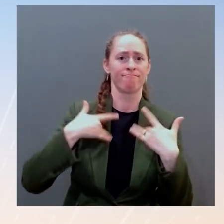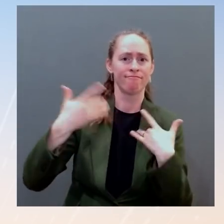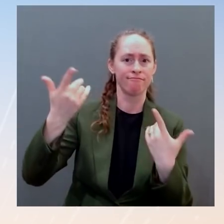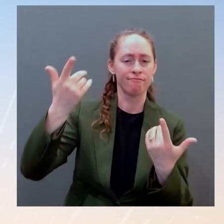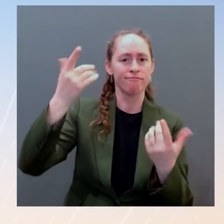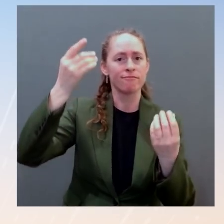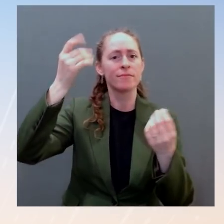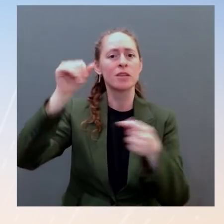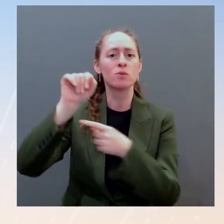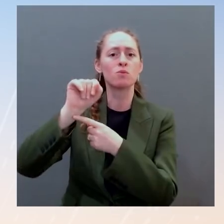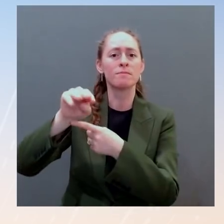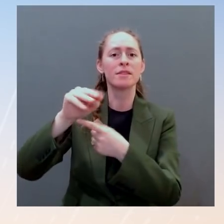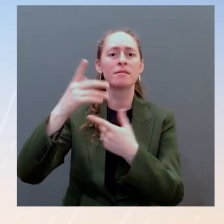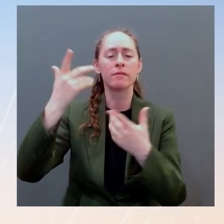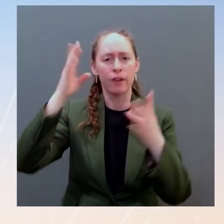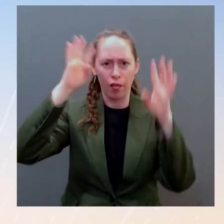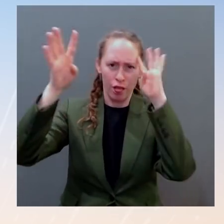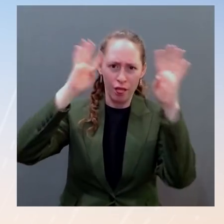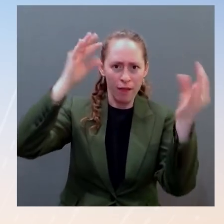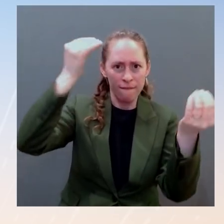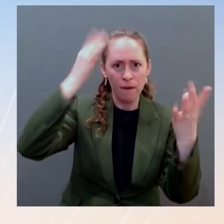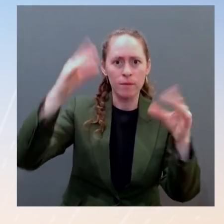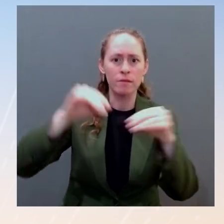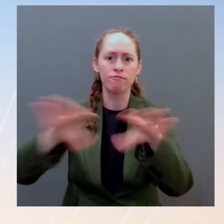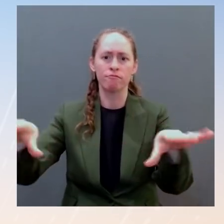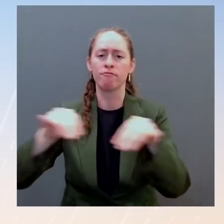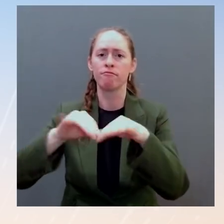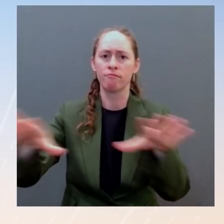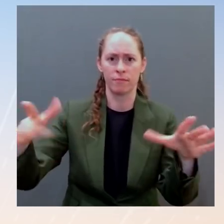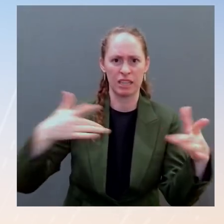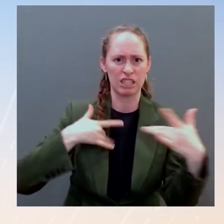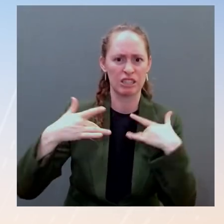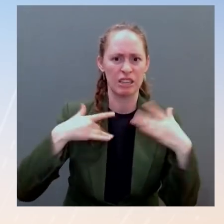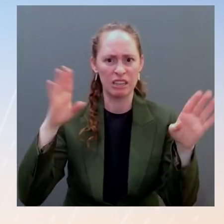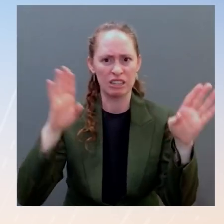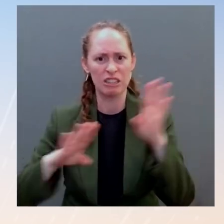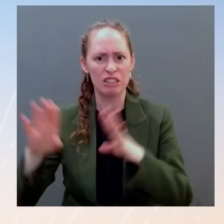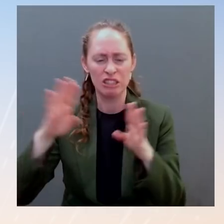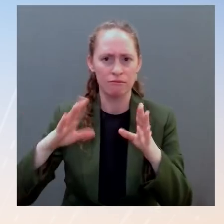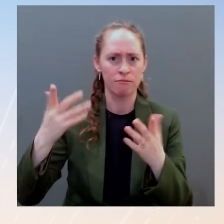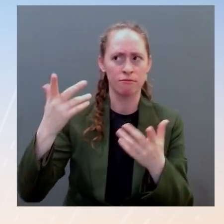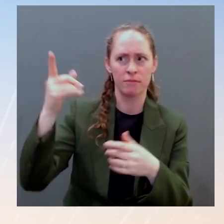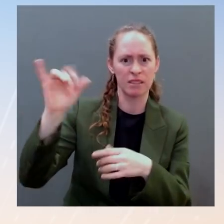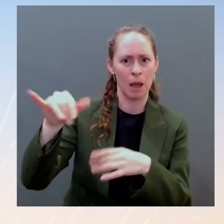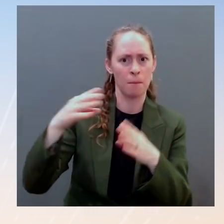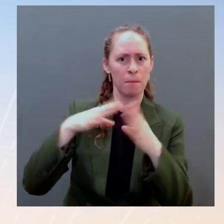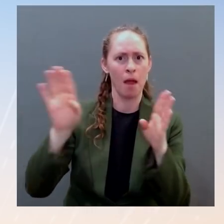to continue to combat this kind of misinformation? Or are we in a different part of the pandemic